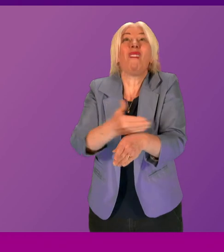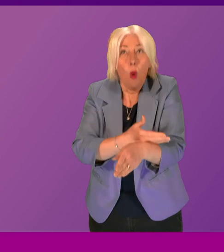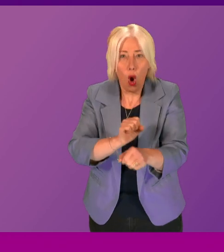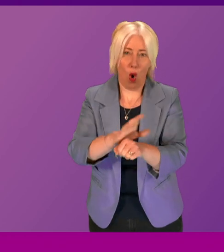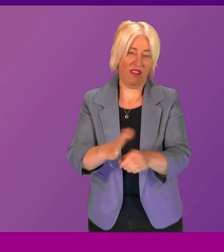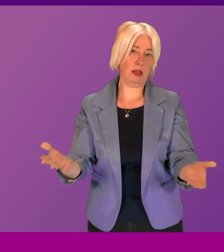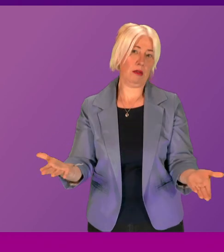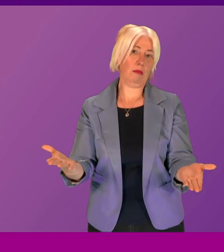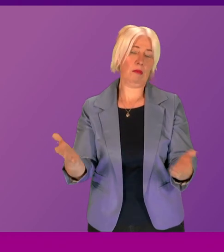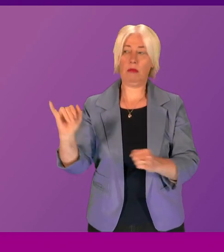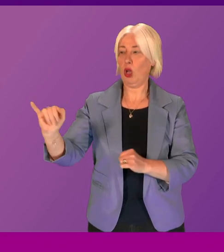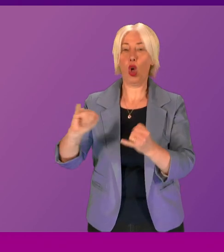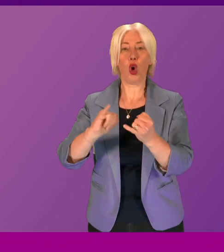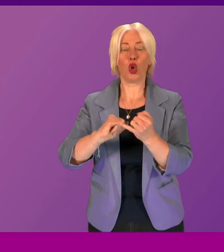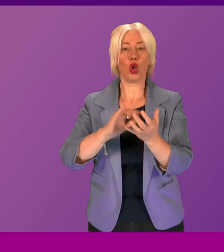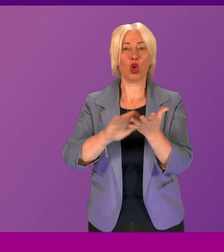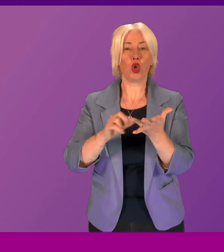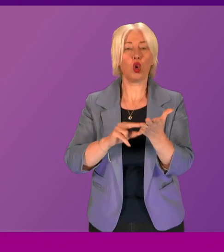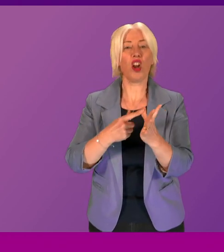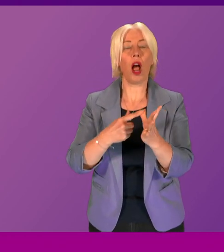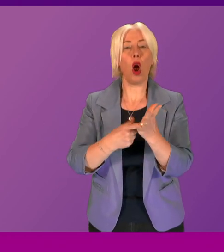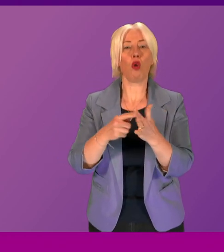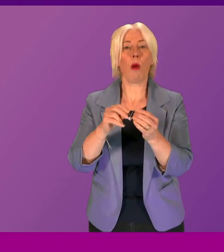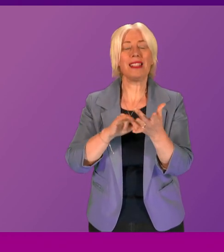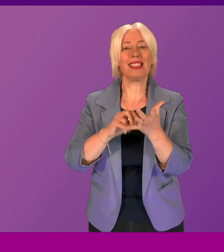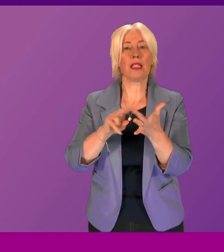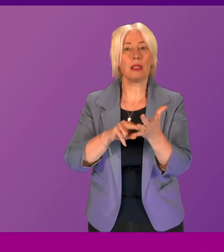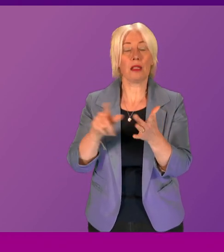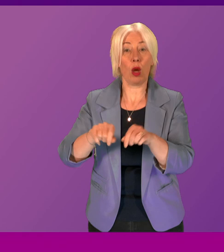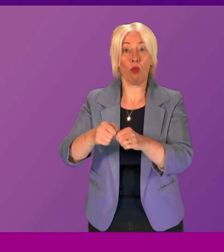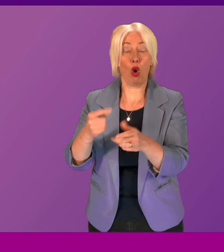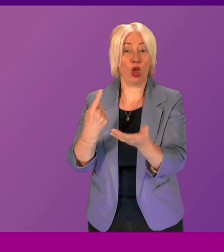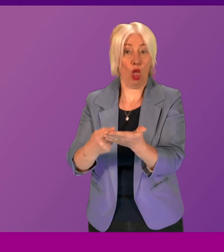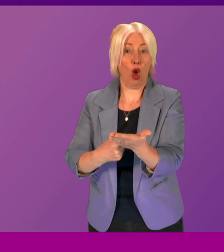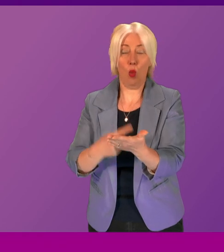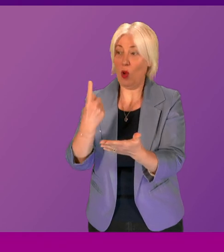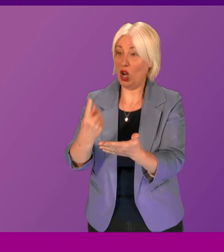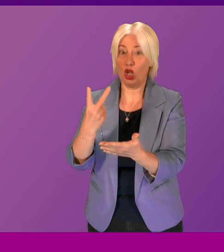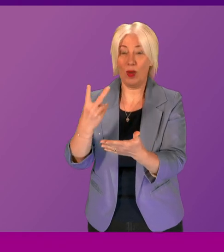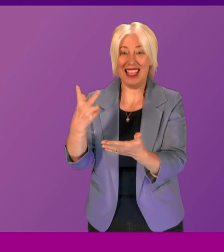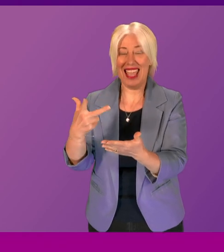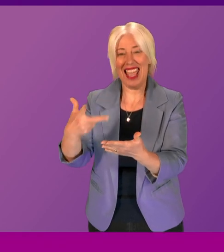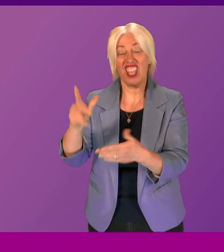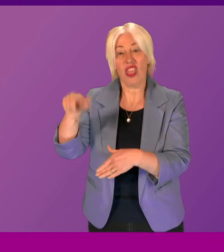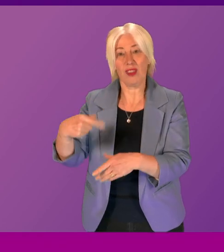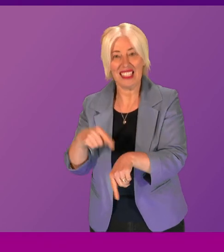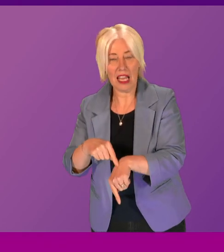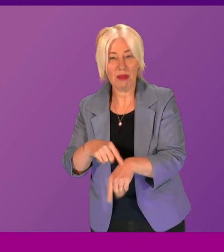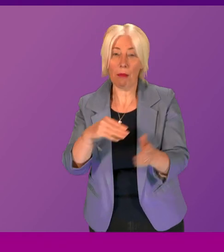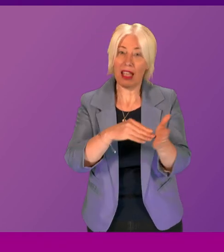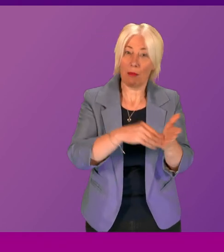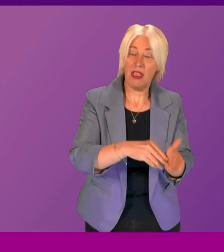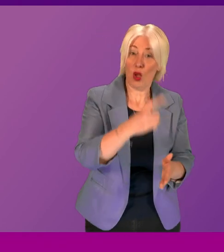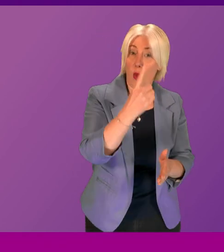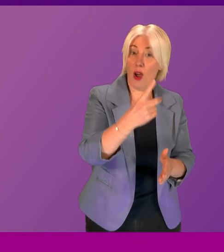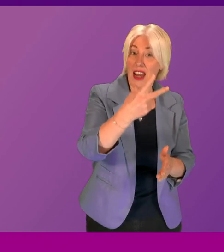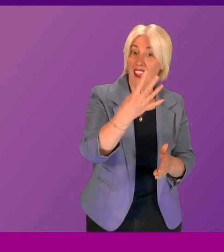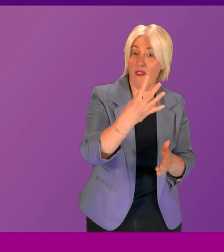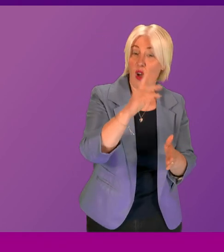Shona Robison broke the law 158,000 times, Michael Matheson broke the law 184,000 times,